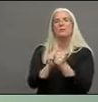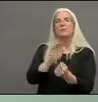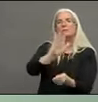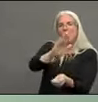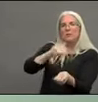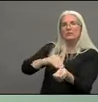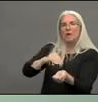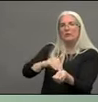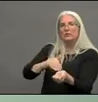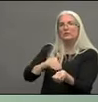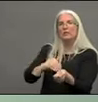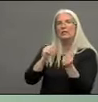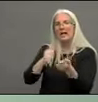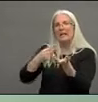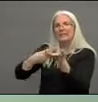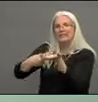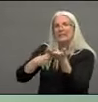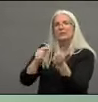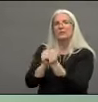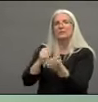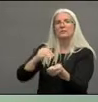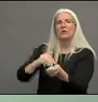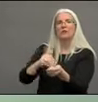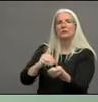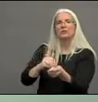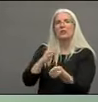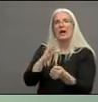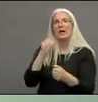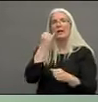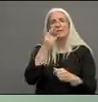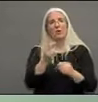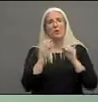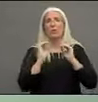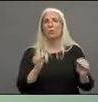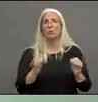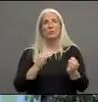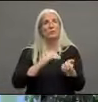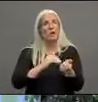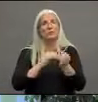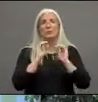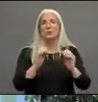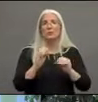provider. If you don't have a provider, you can call our Valley Medical Center